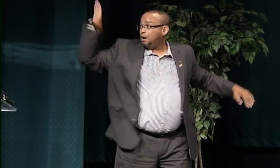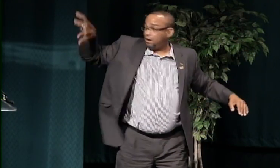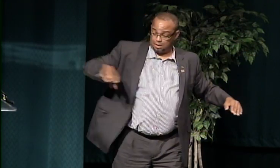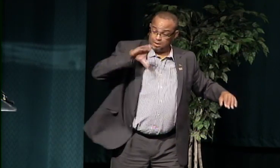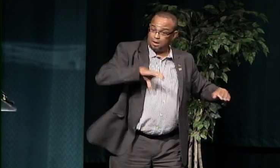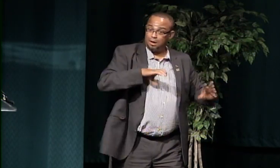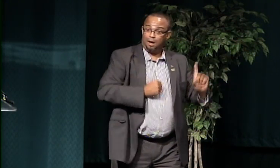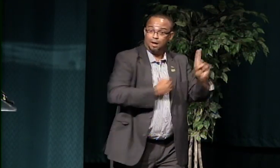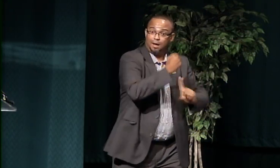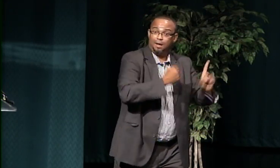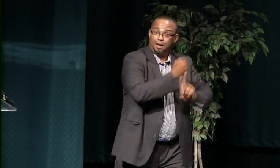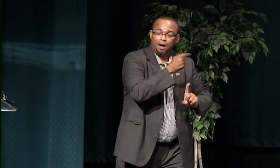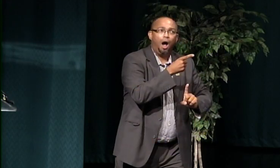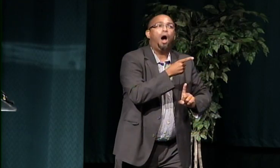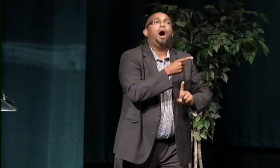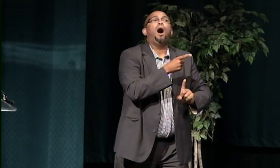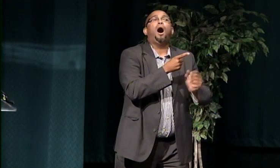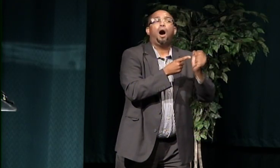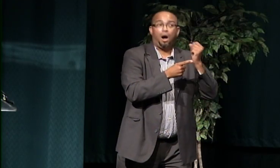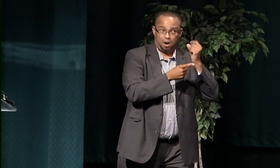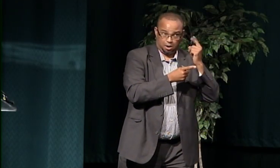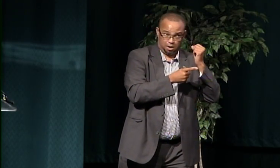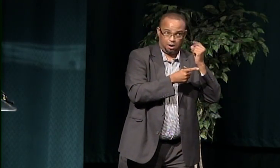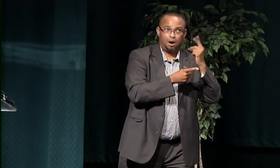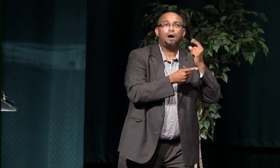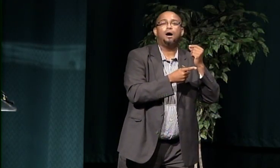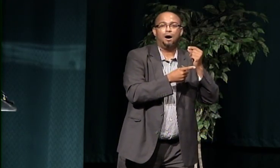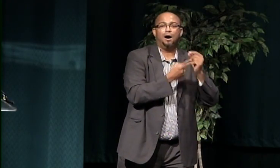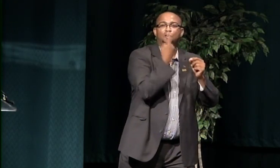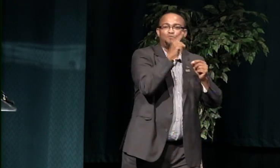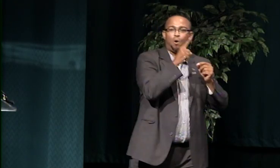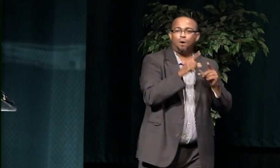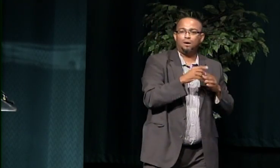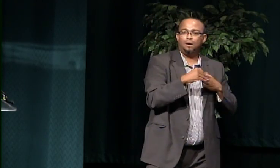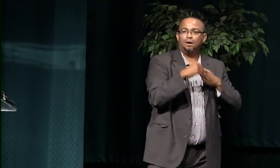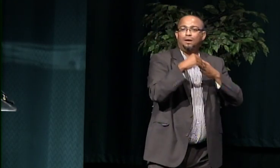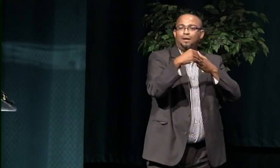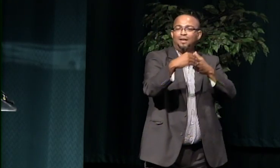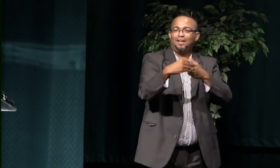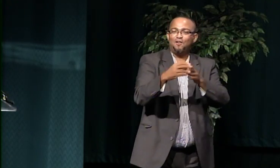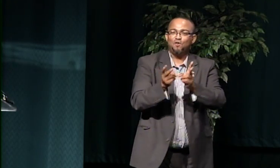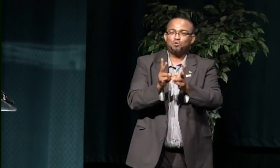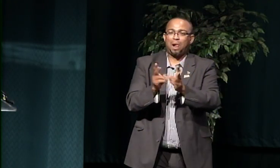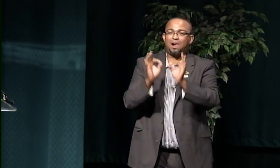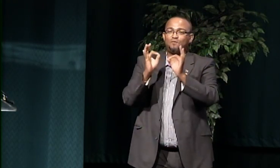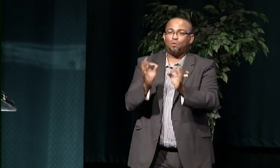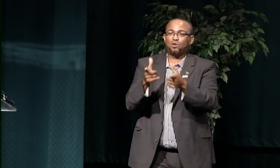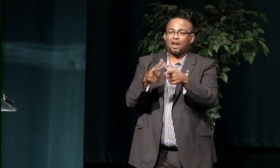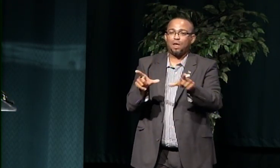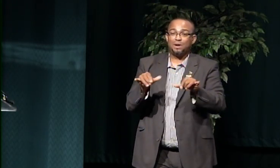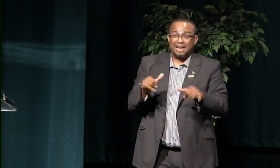We want to ensure that these rights are included in the U.N. convention